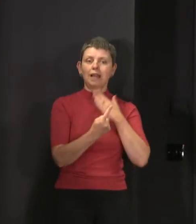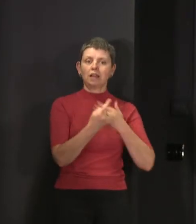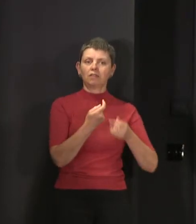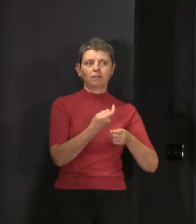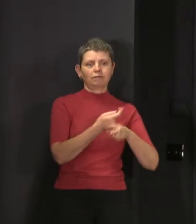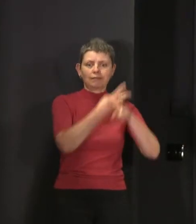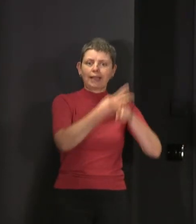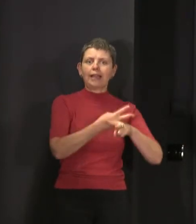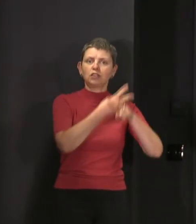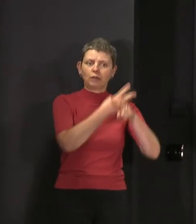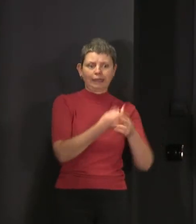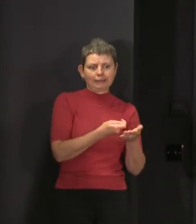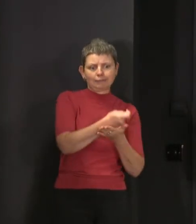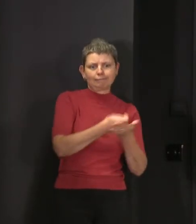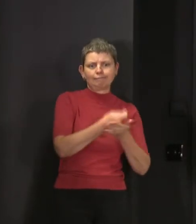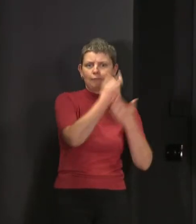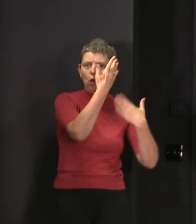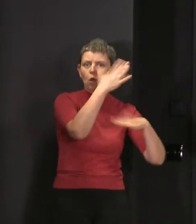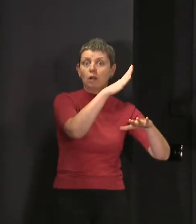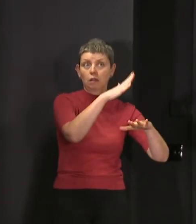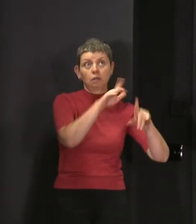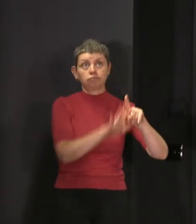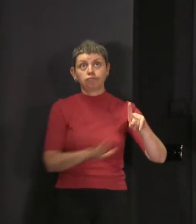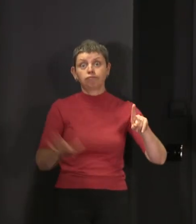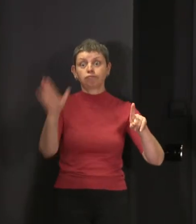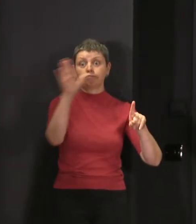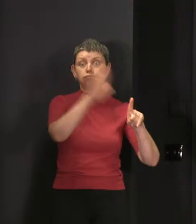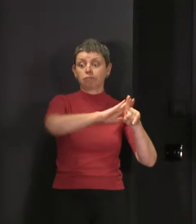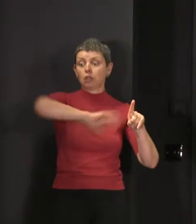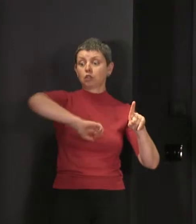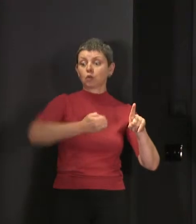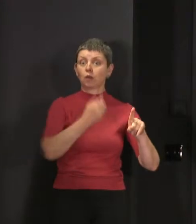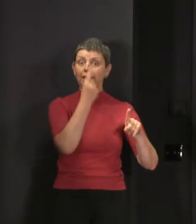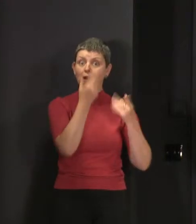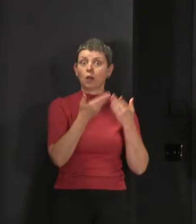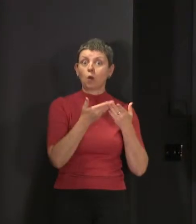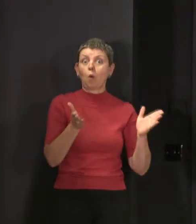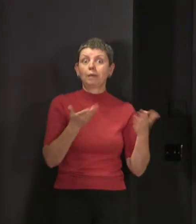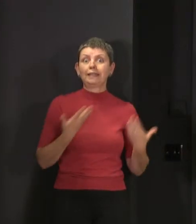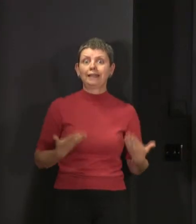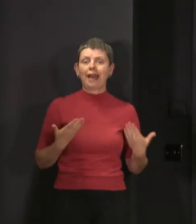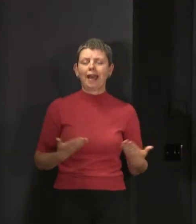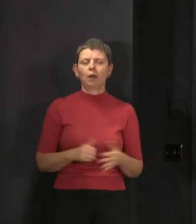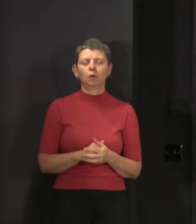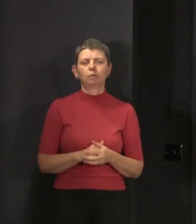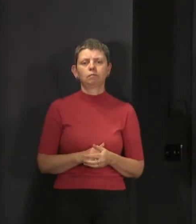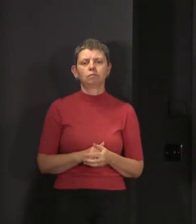accommodation across the country is now able to reopen. Non-essential retail